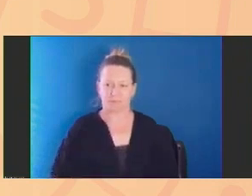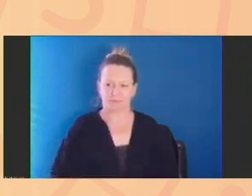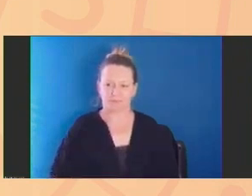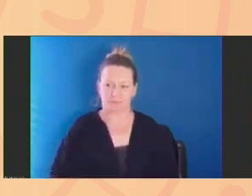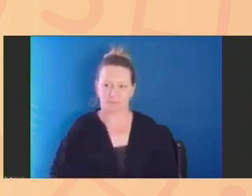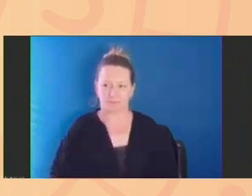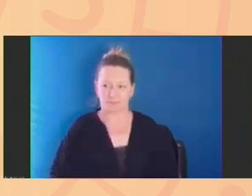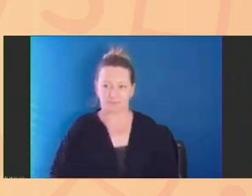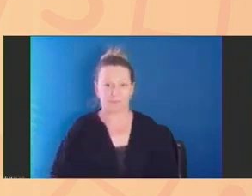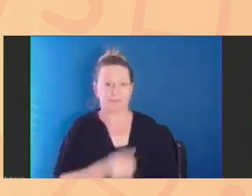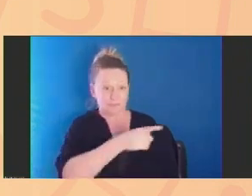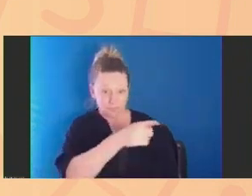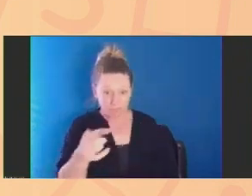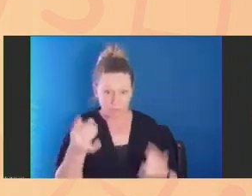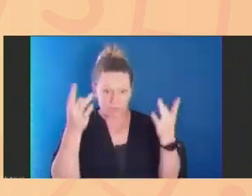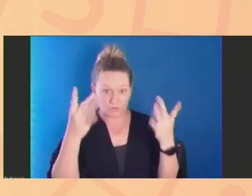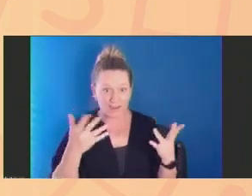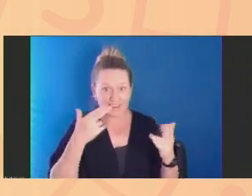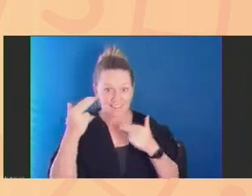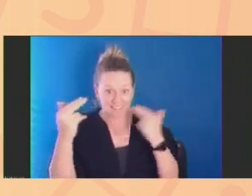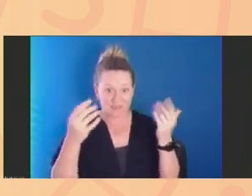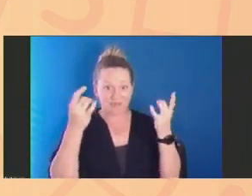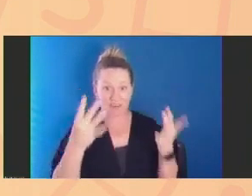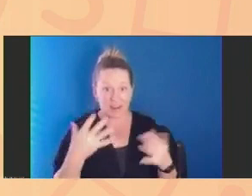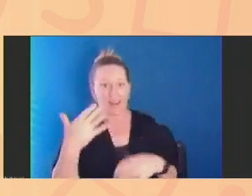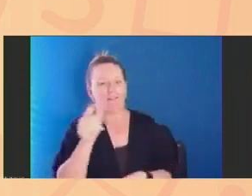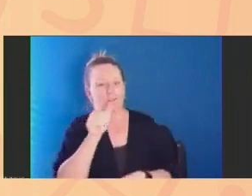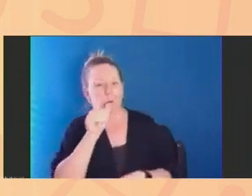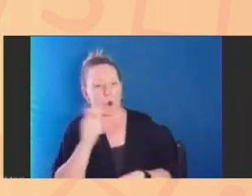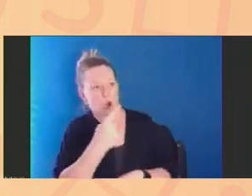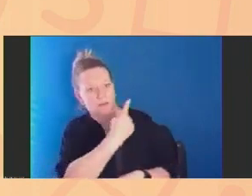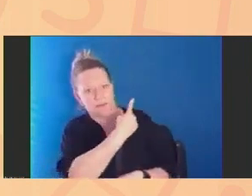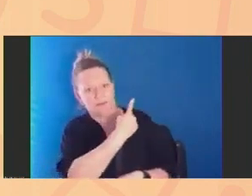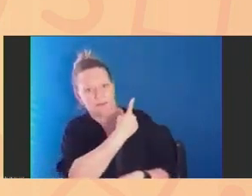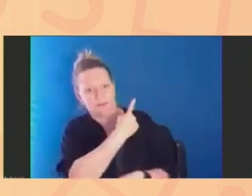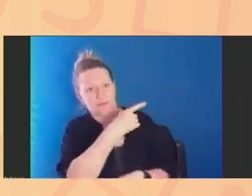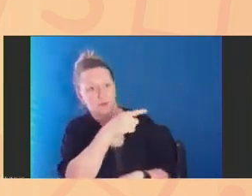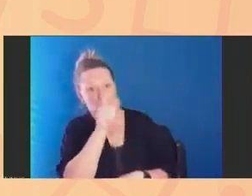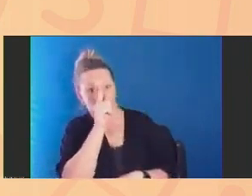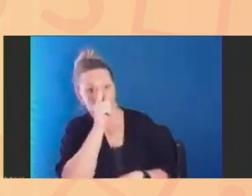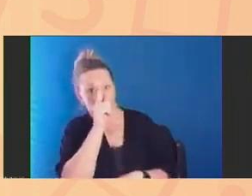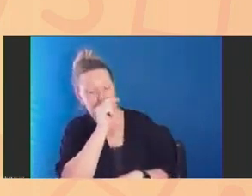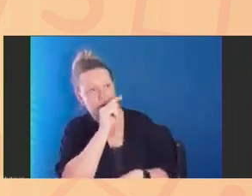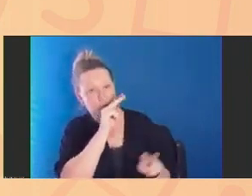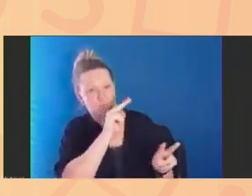So are you ready to have a sing? Yeah. OK, good. We've got some words up on the side here. So we'd love you to be close to us, but then you won't be able to see the words.